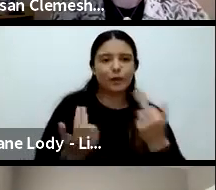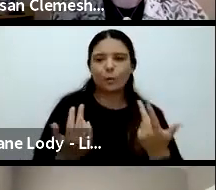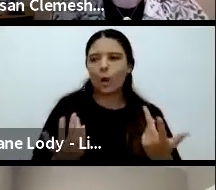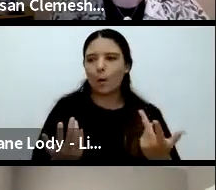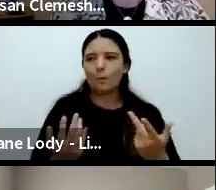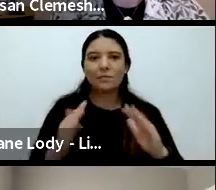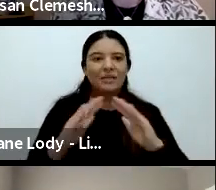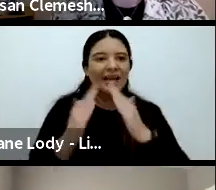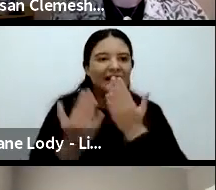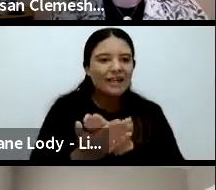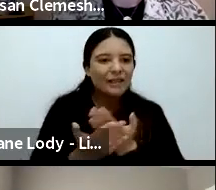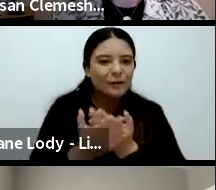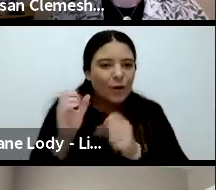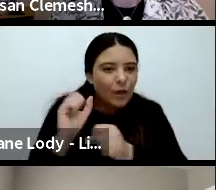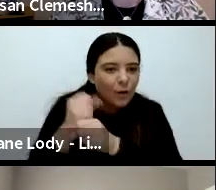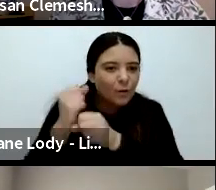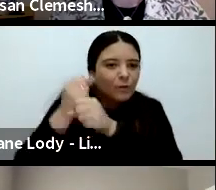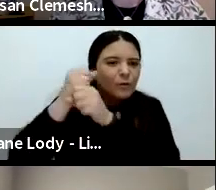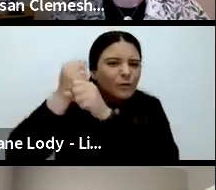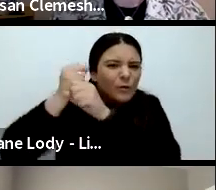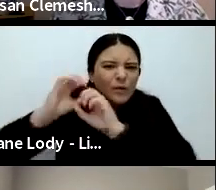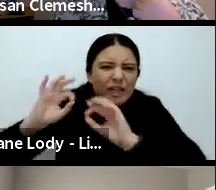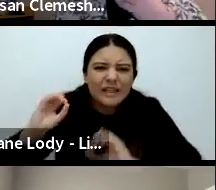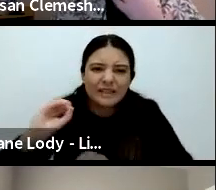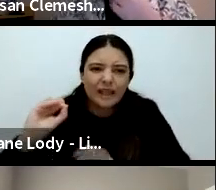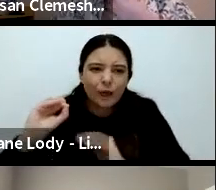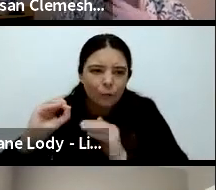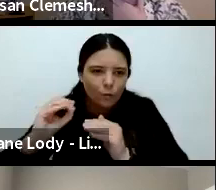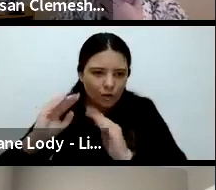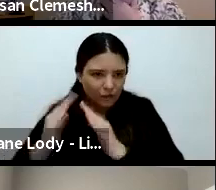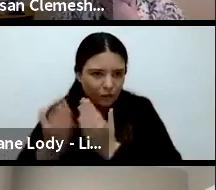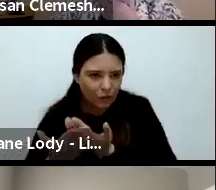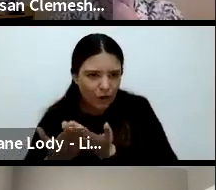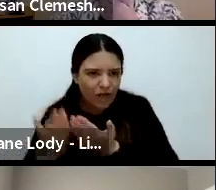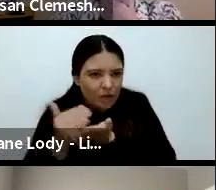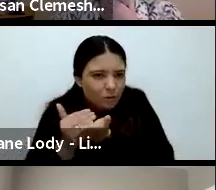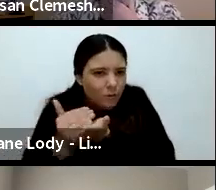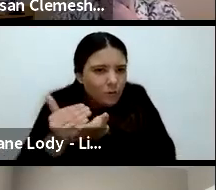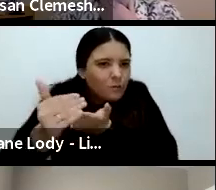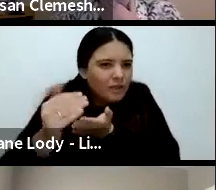have to go rebuild schools from the ground up.